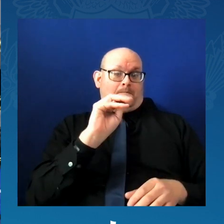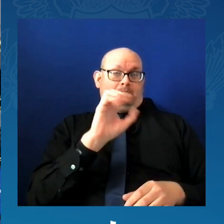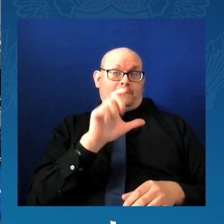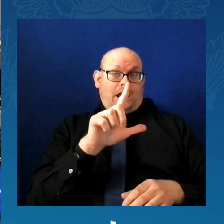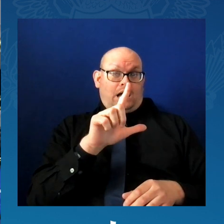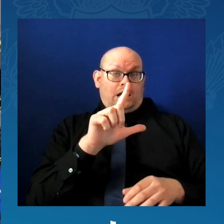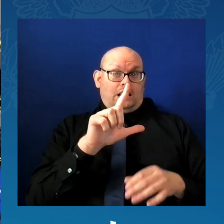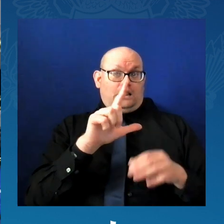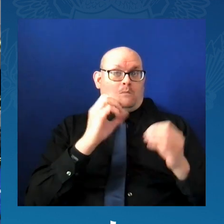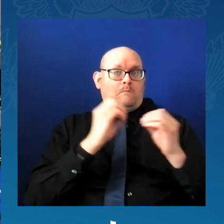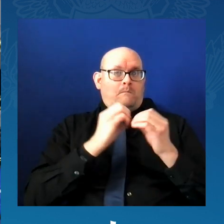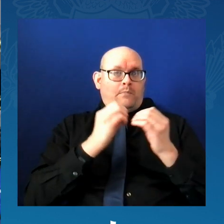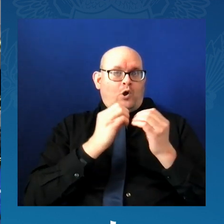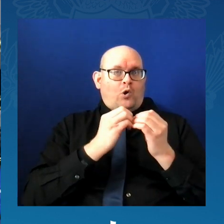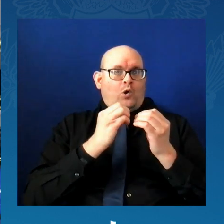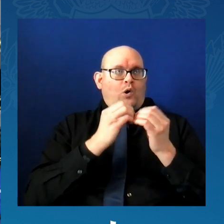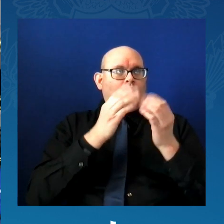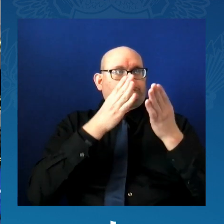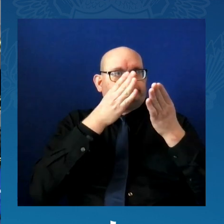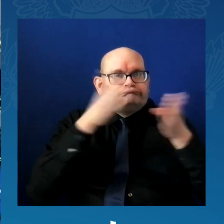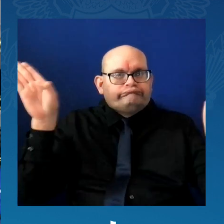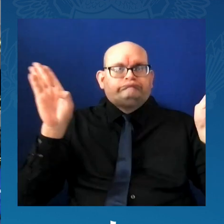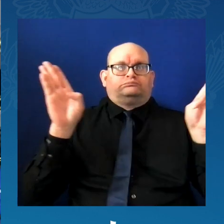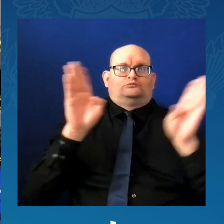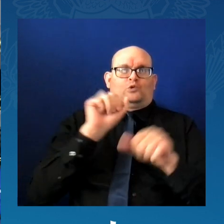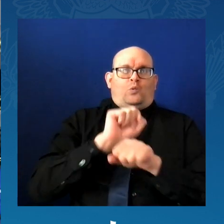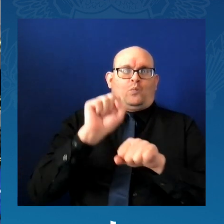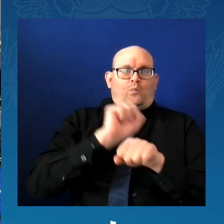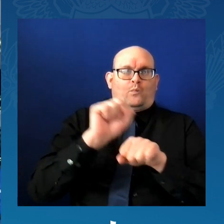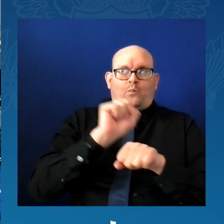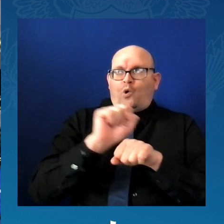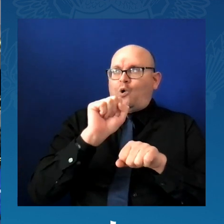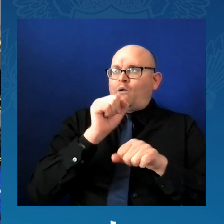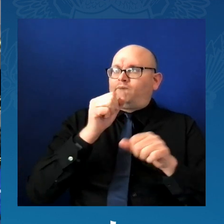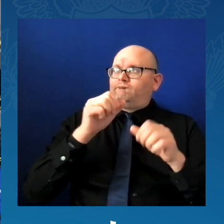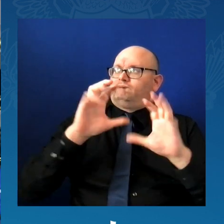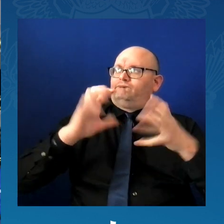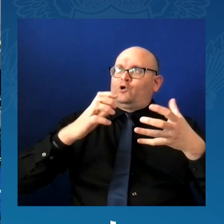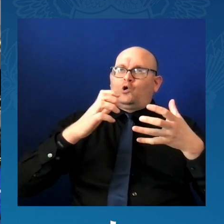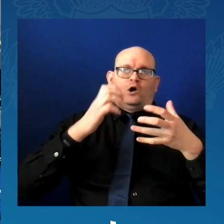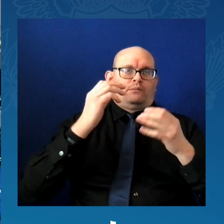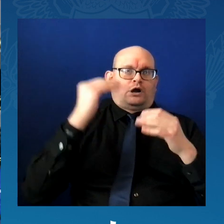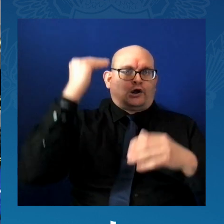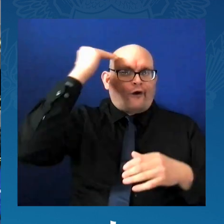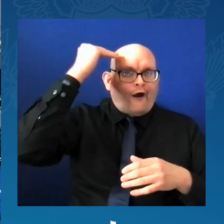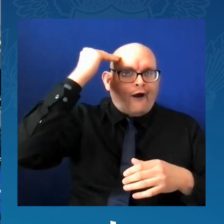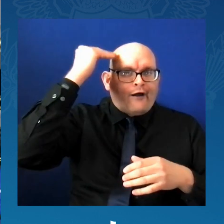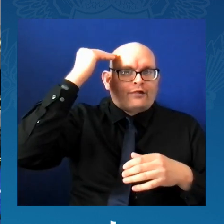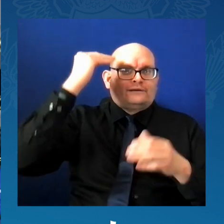so that you can help facilitate skills based training, skills based hiring and creating that diverse workforce that we all need.